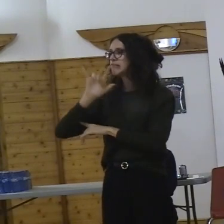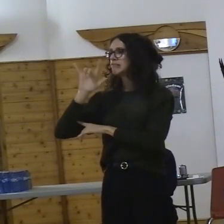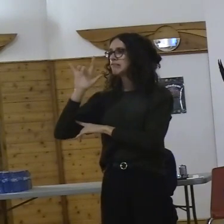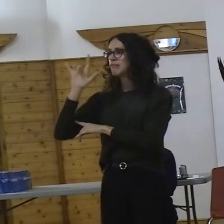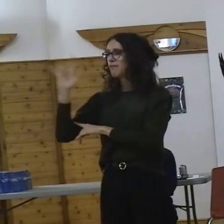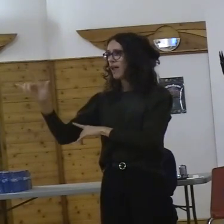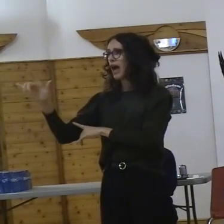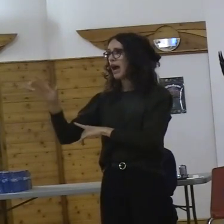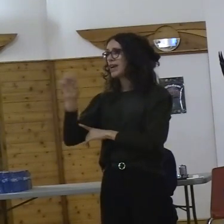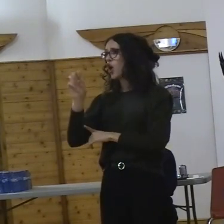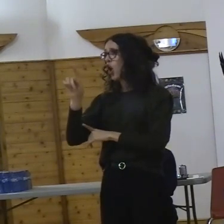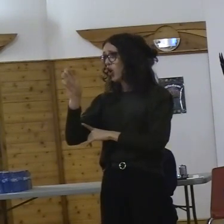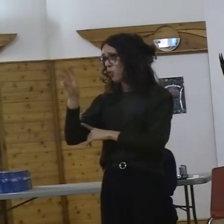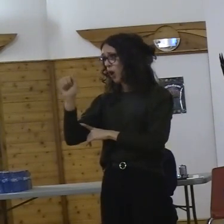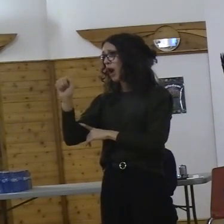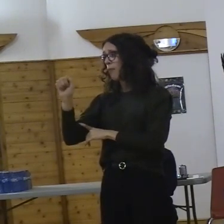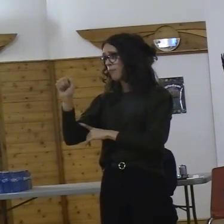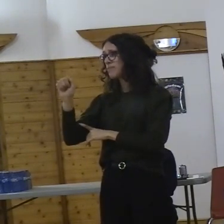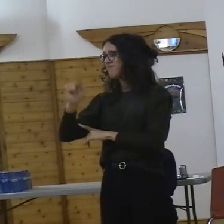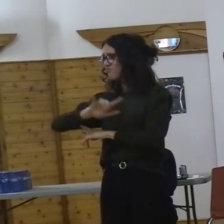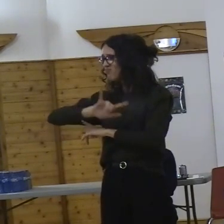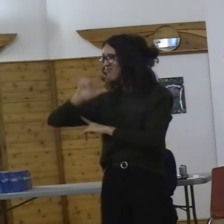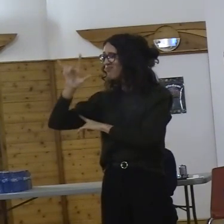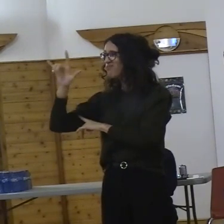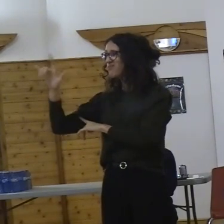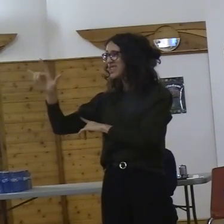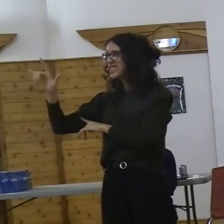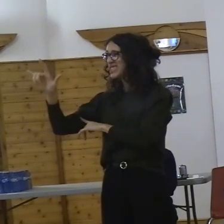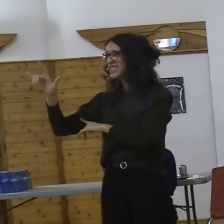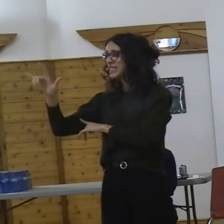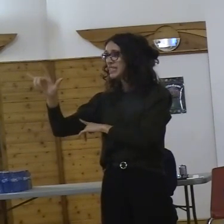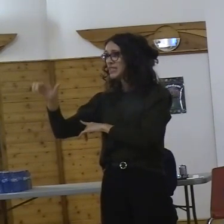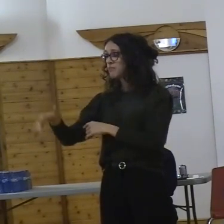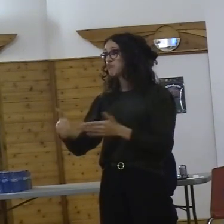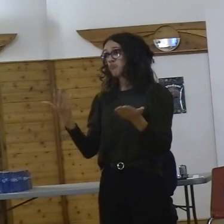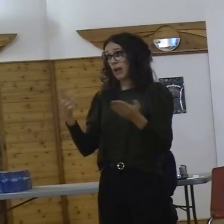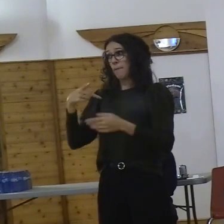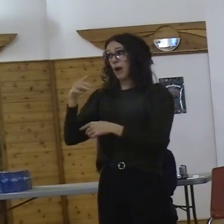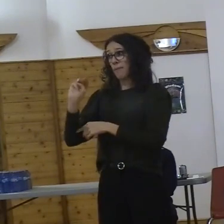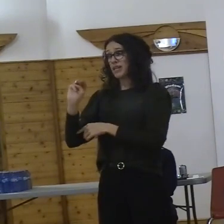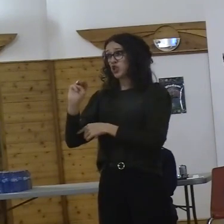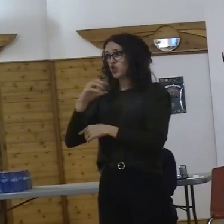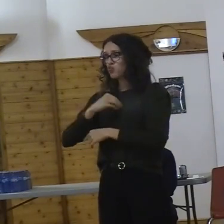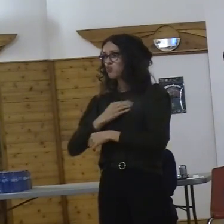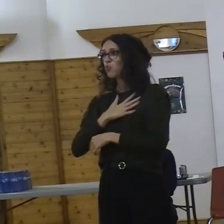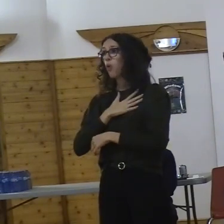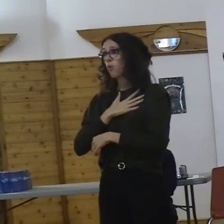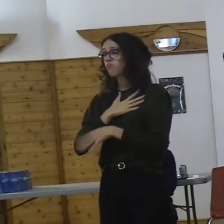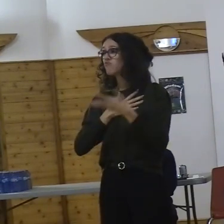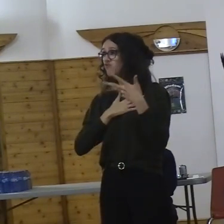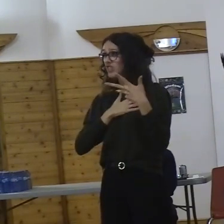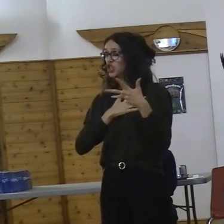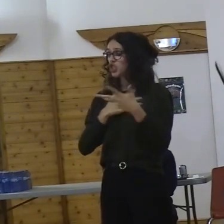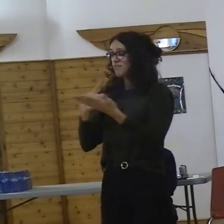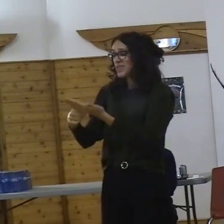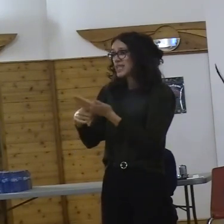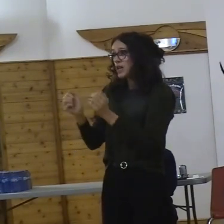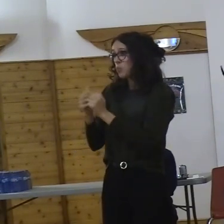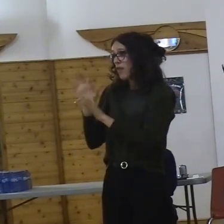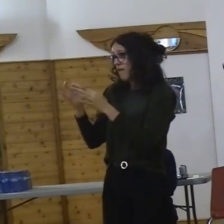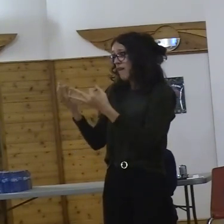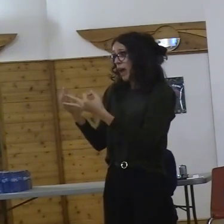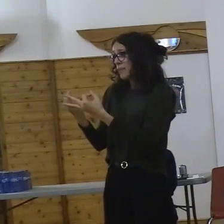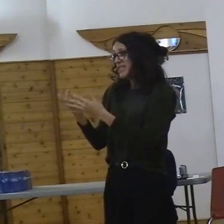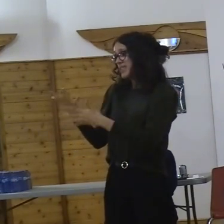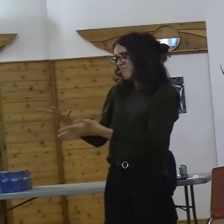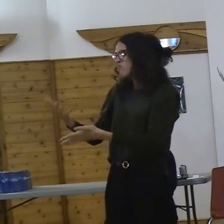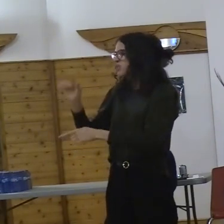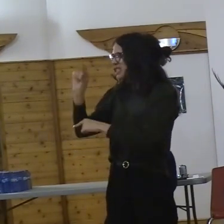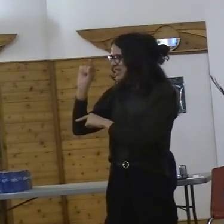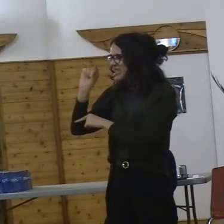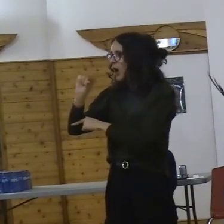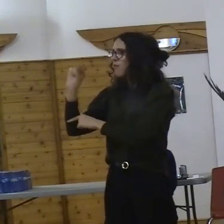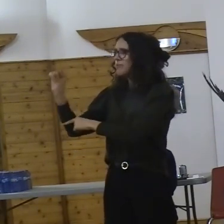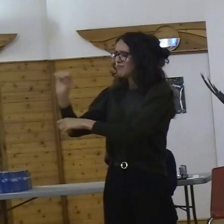After catching the attention of Prime Minister Tseung-ho, who my family met with briefly, the only thing he could say was that the government was going to do everything they could.